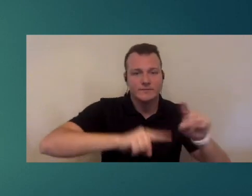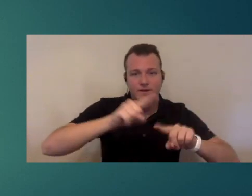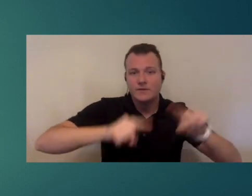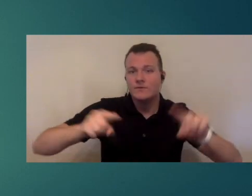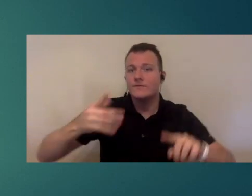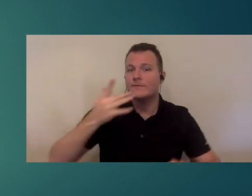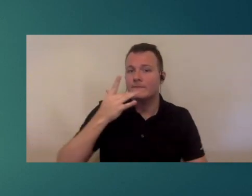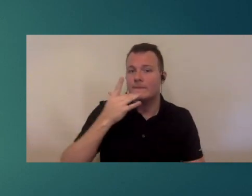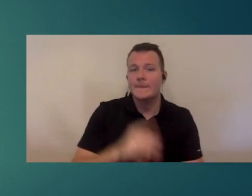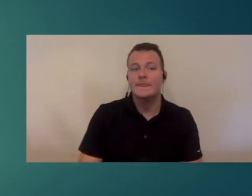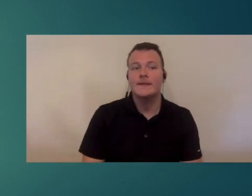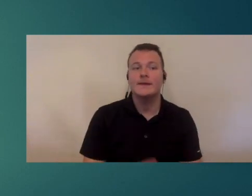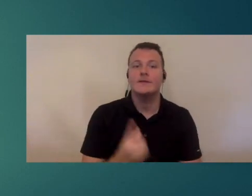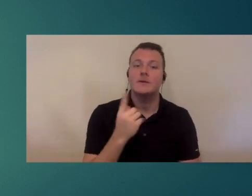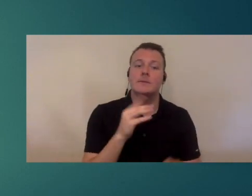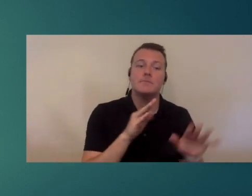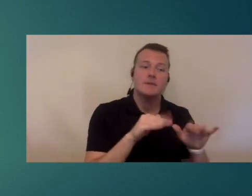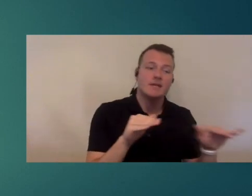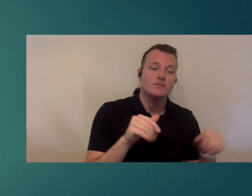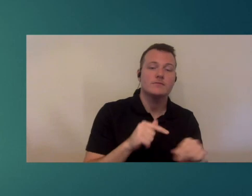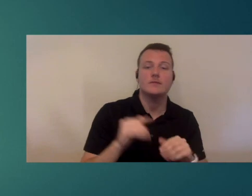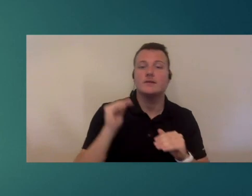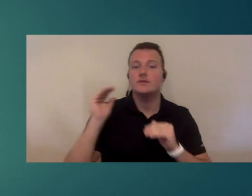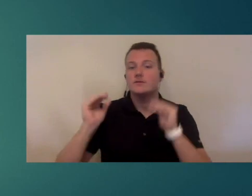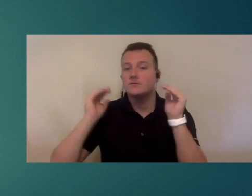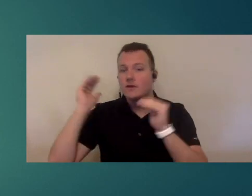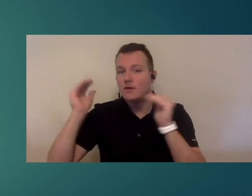know, I would really like to see a pediatric and an adult placement. I'd